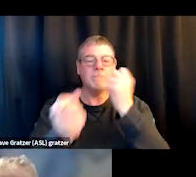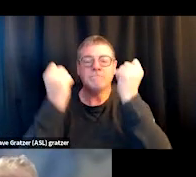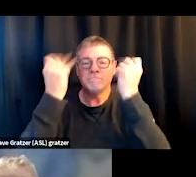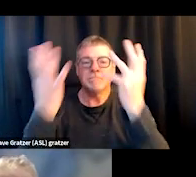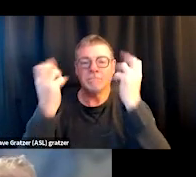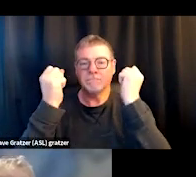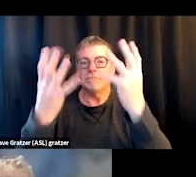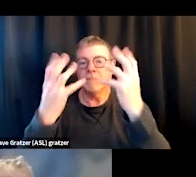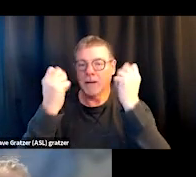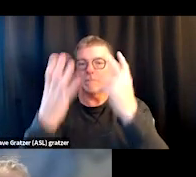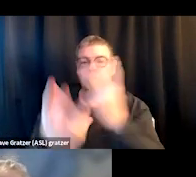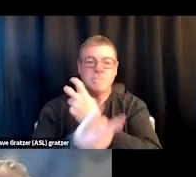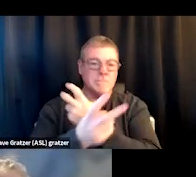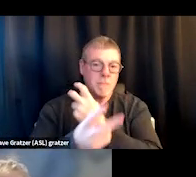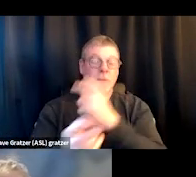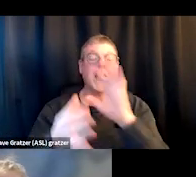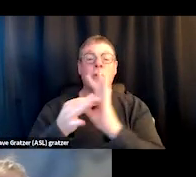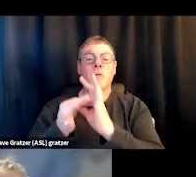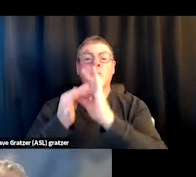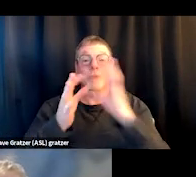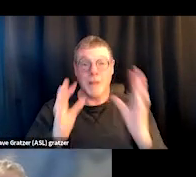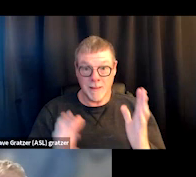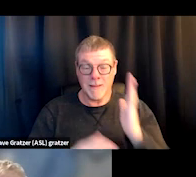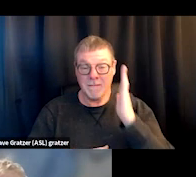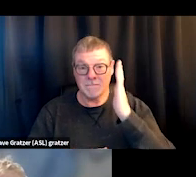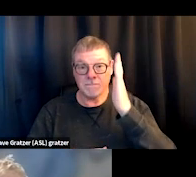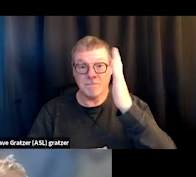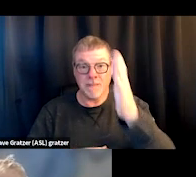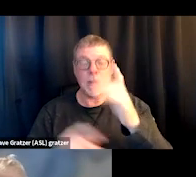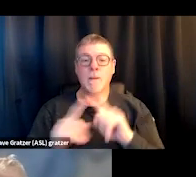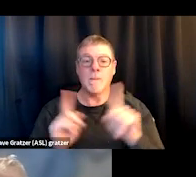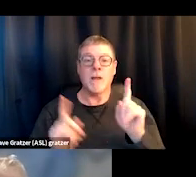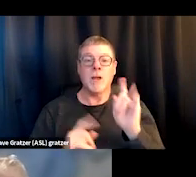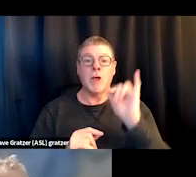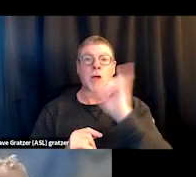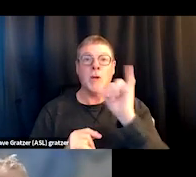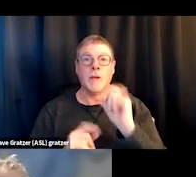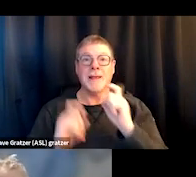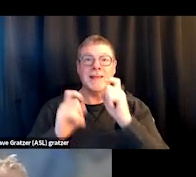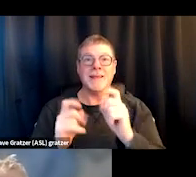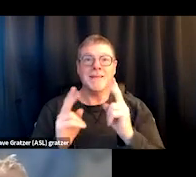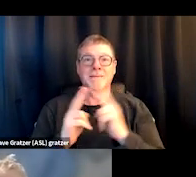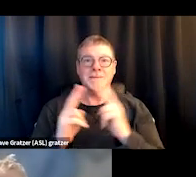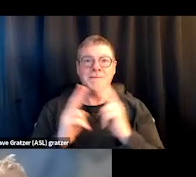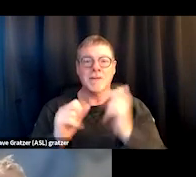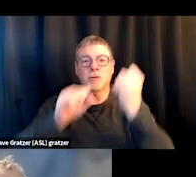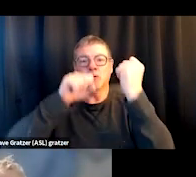and was released from the hospital eventually, but was also given very, very strong narcotics.